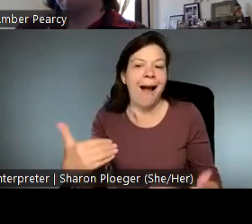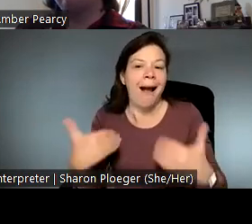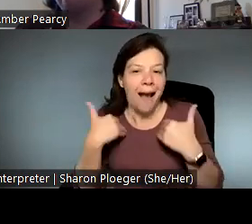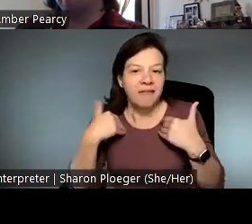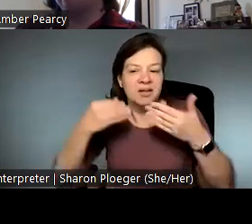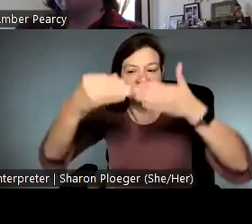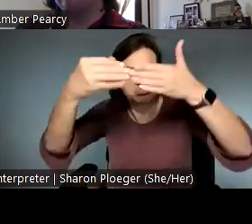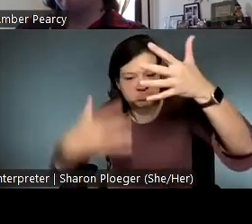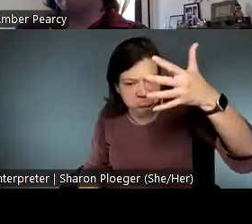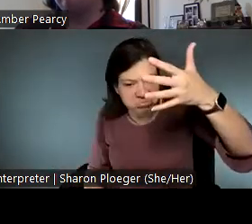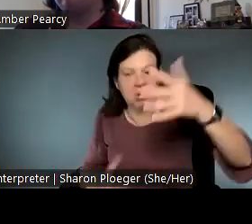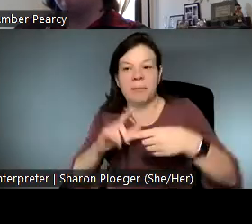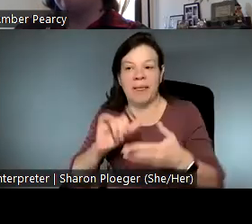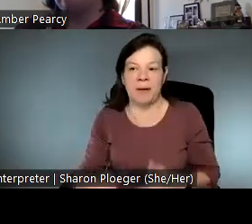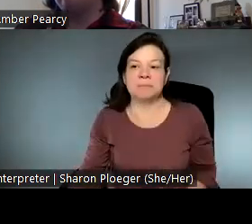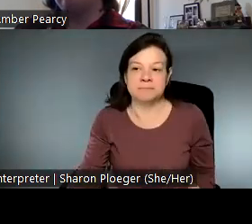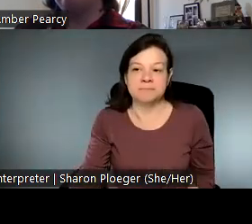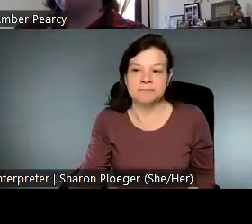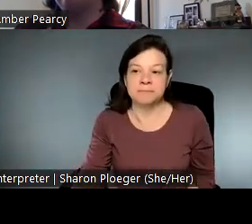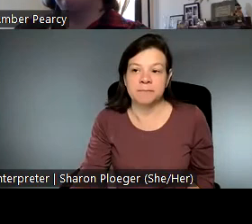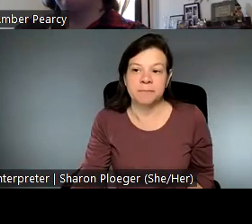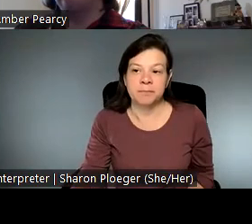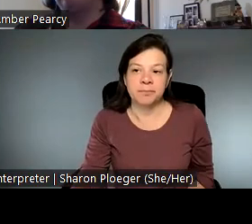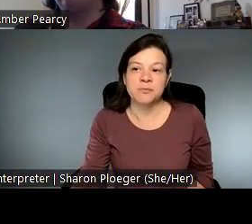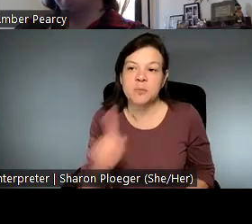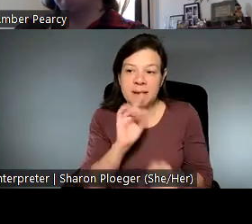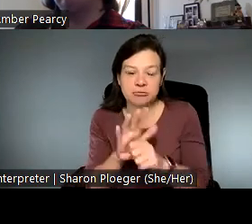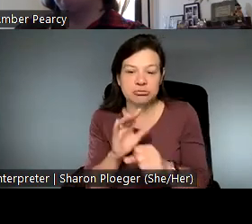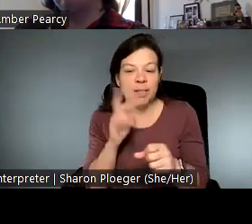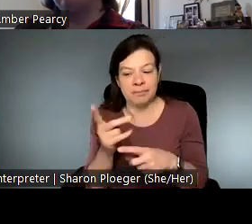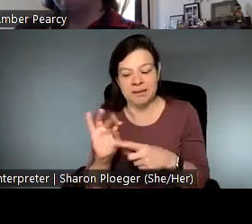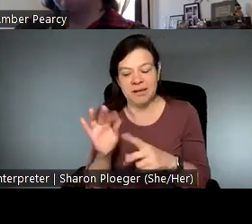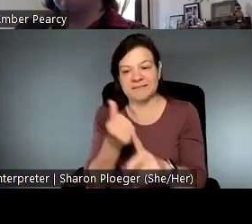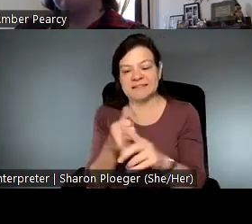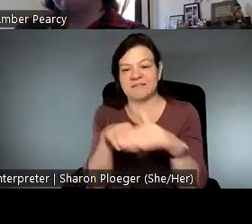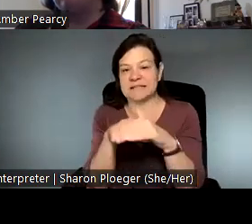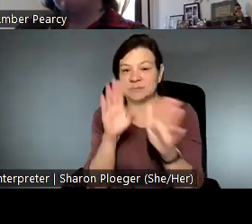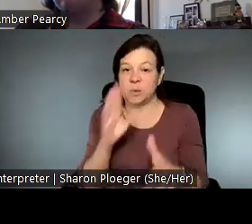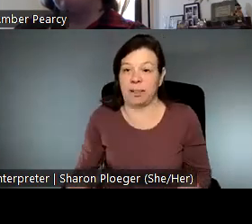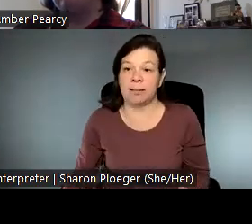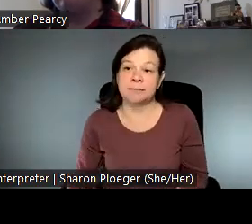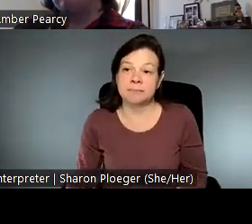on their website about ensuring that the PDF is accessible. Nice.